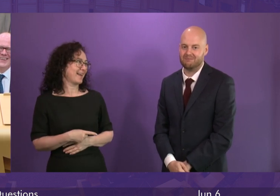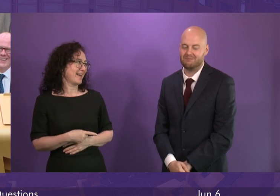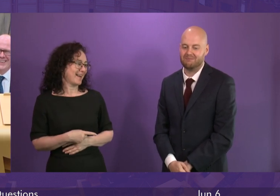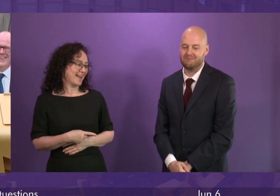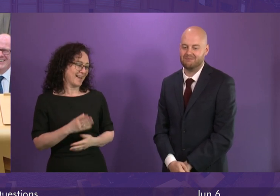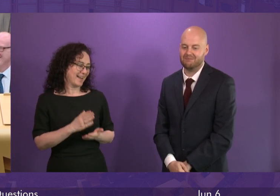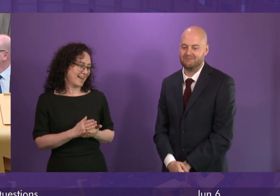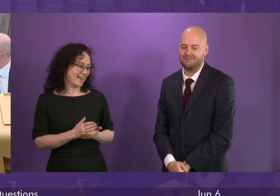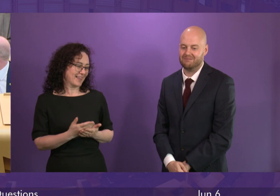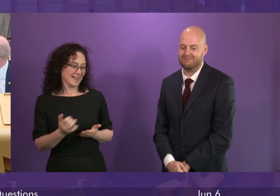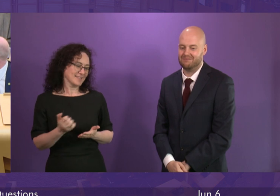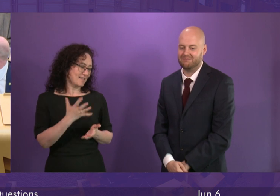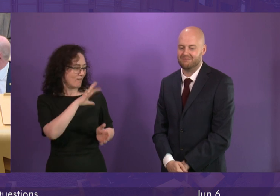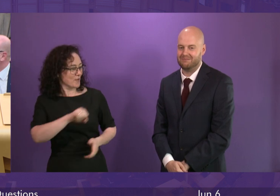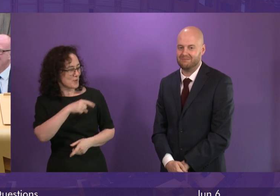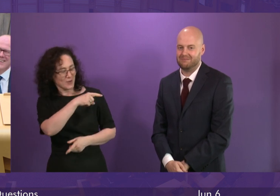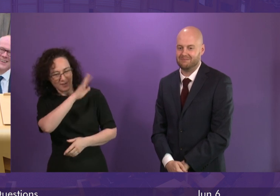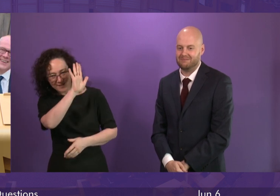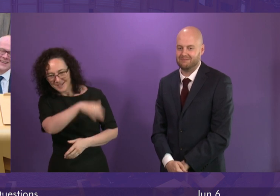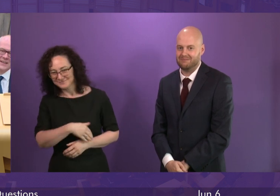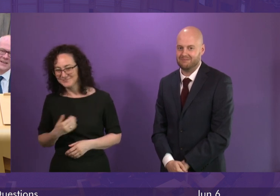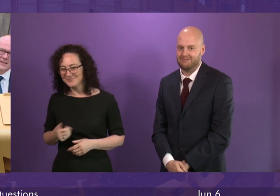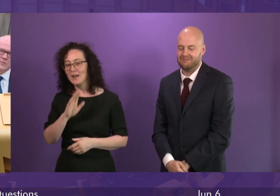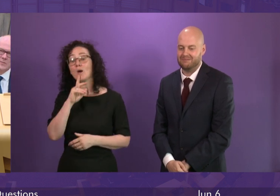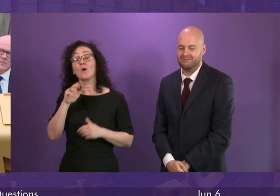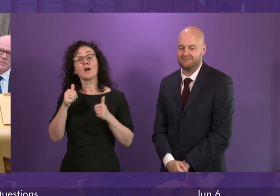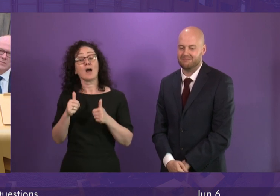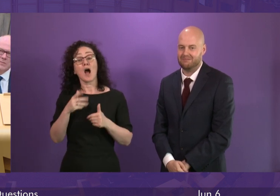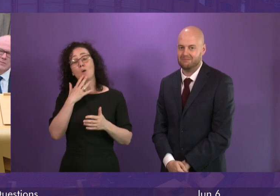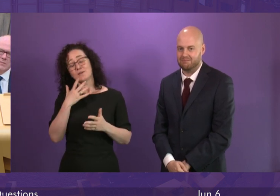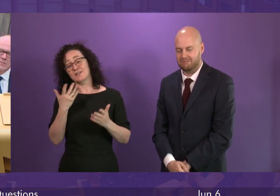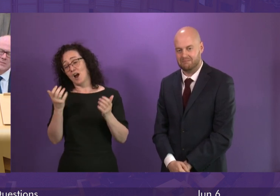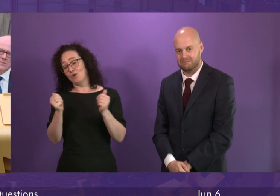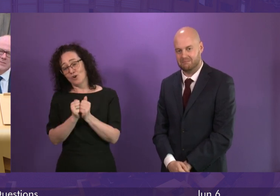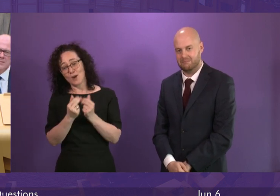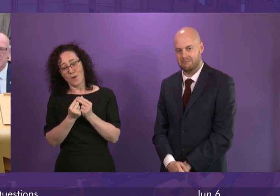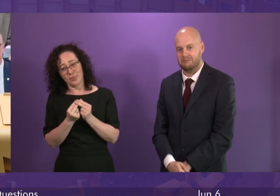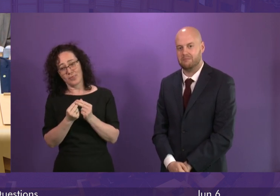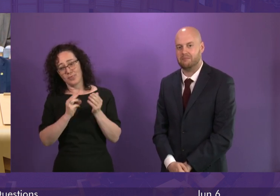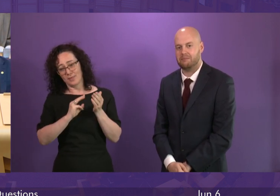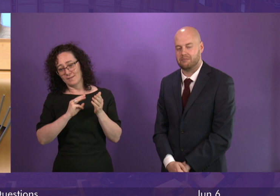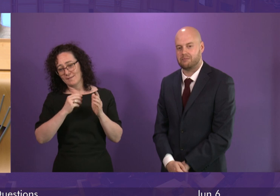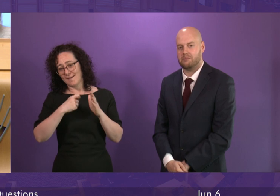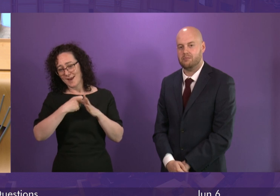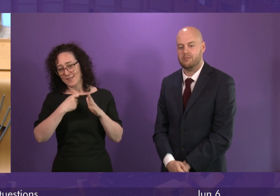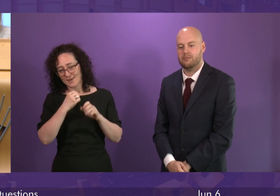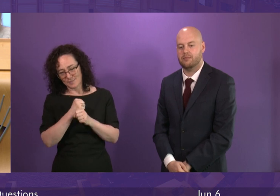on any occasion. I join Mr Gibson in extending our warmest wishes to Shelley Kerr and the